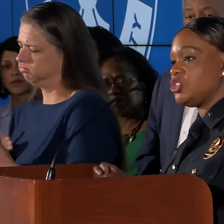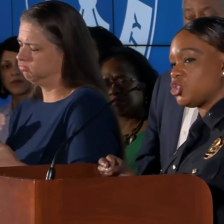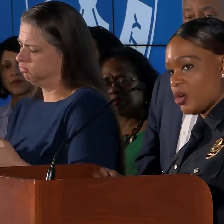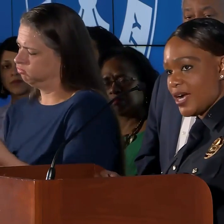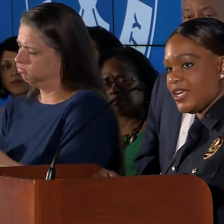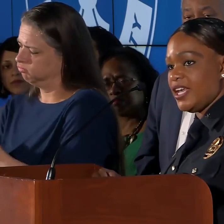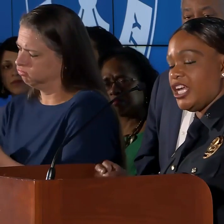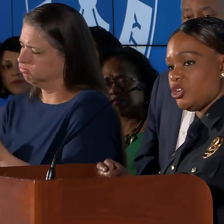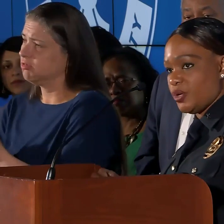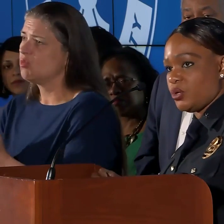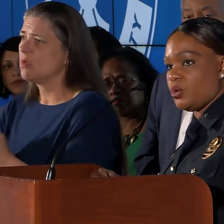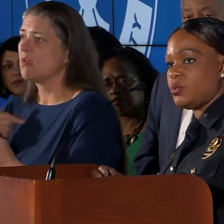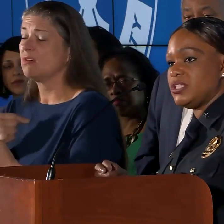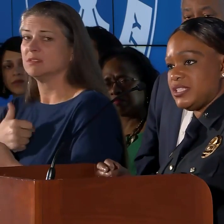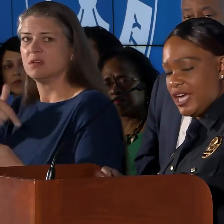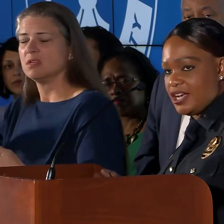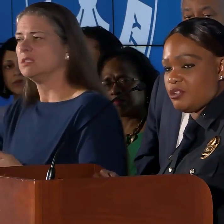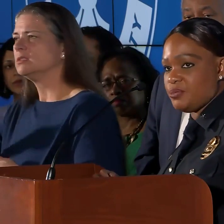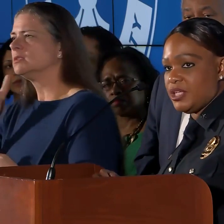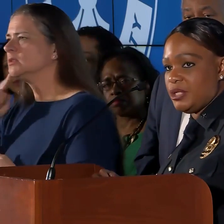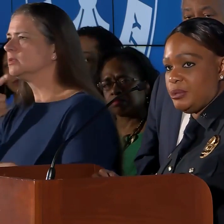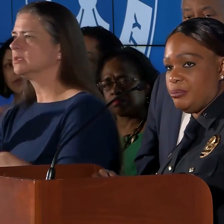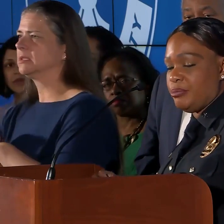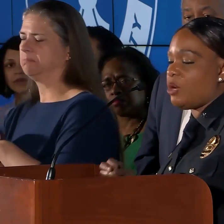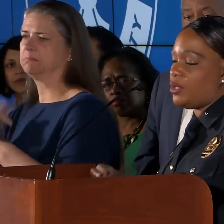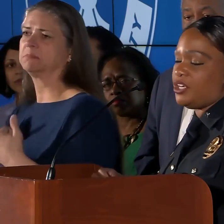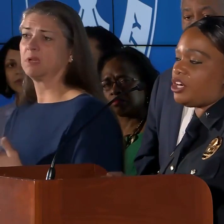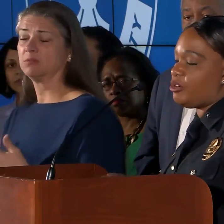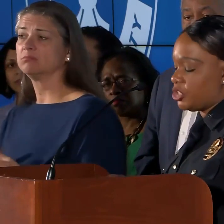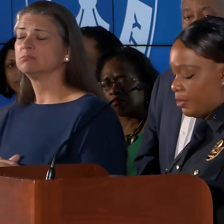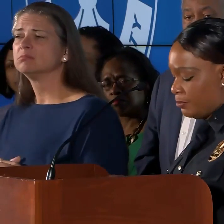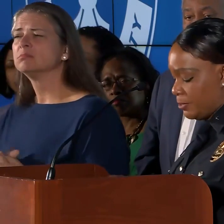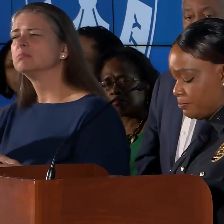trying and critical time. But I want to encourage the public.